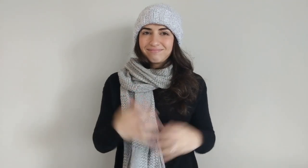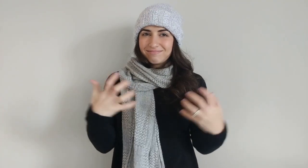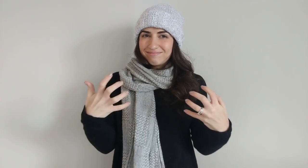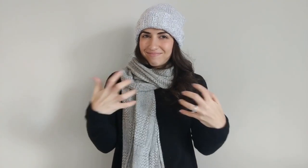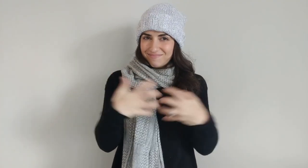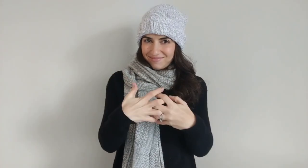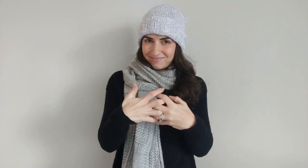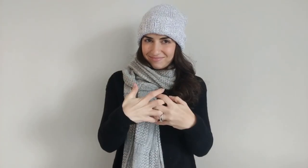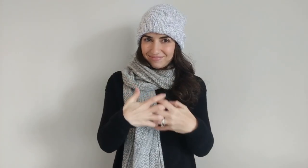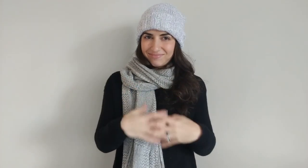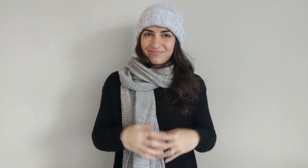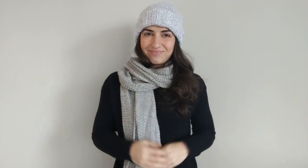MATCH